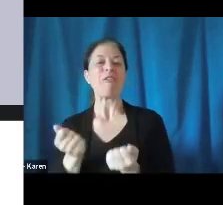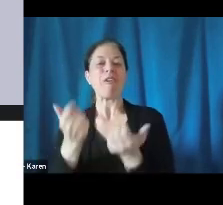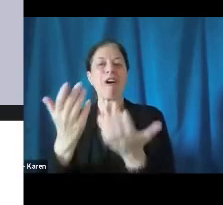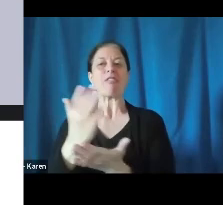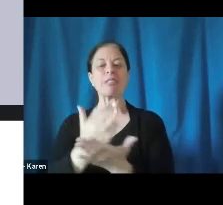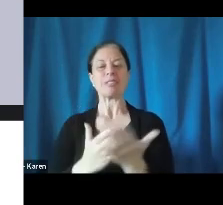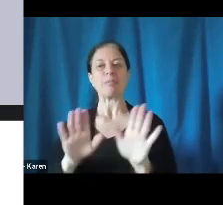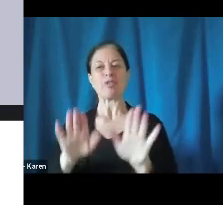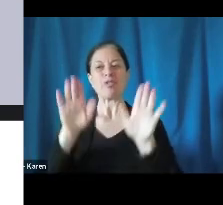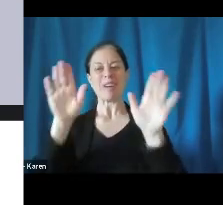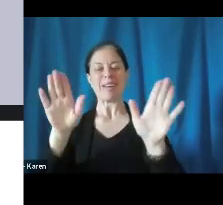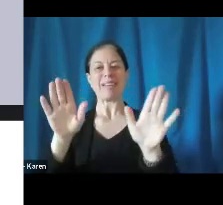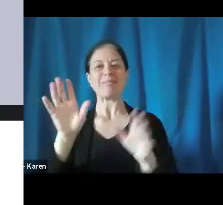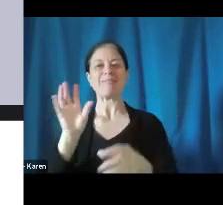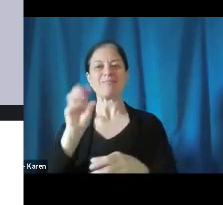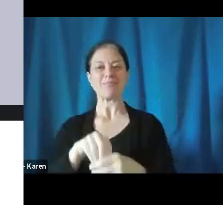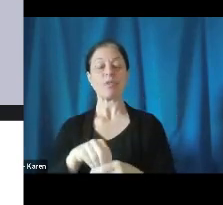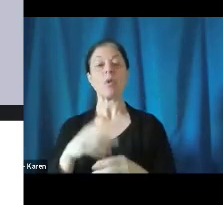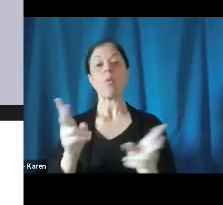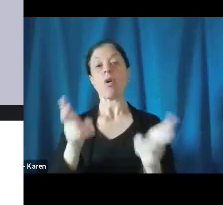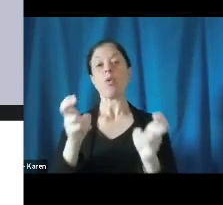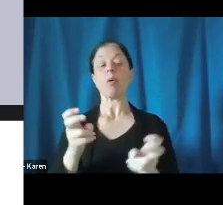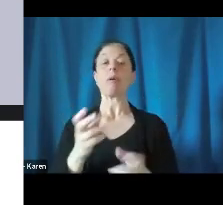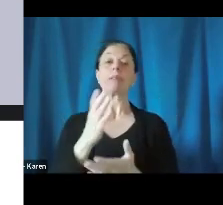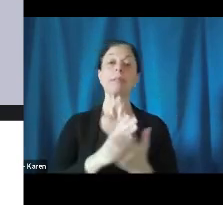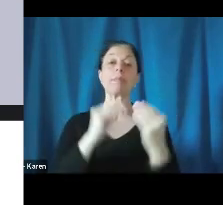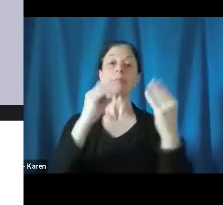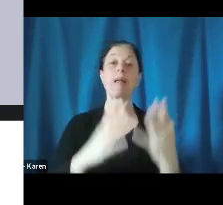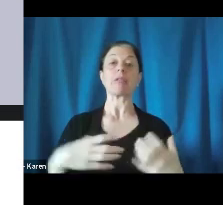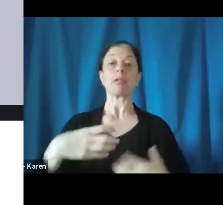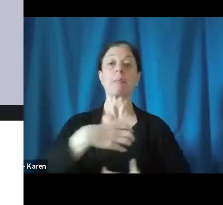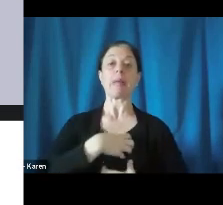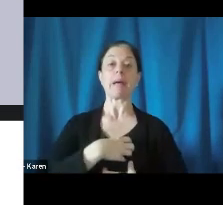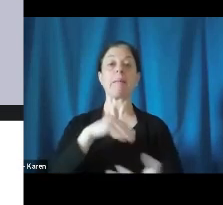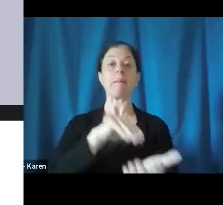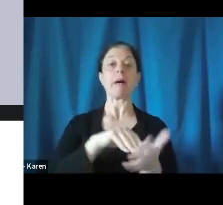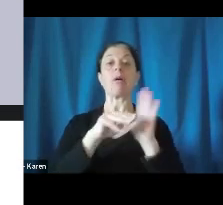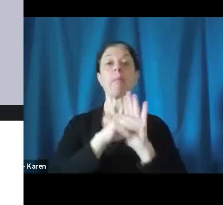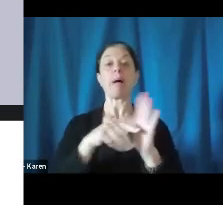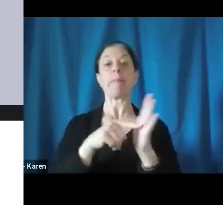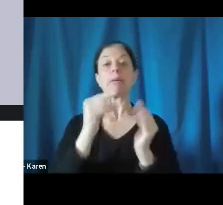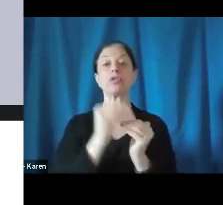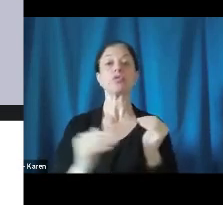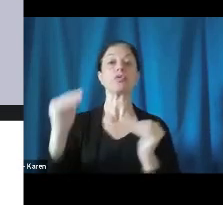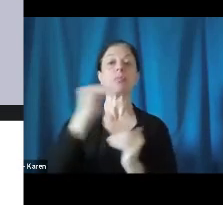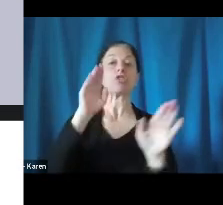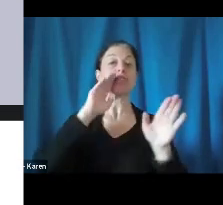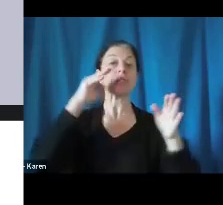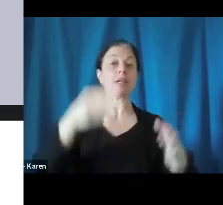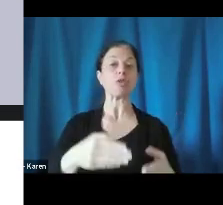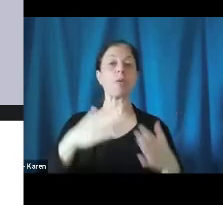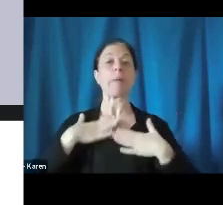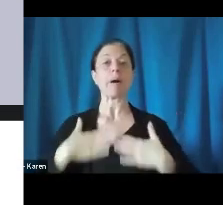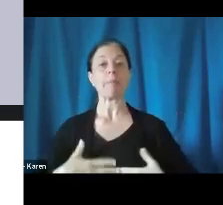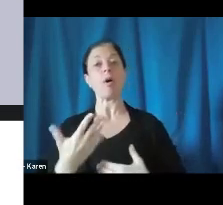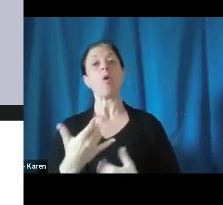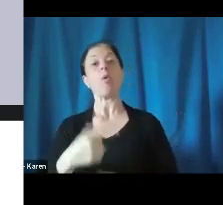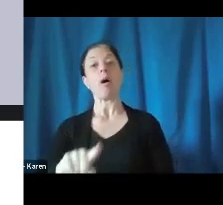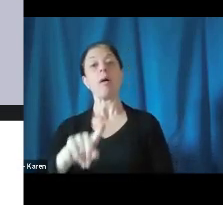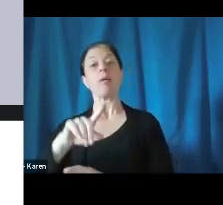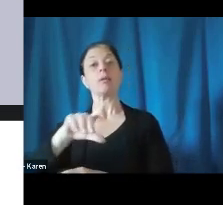Siebers. It's pretty high jargon disabilities theory, but it does offer